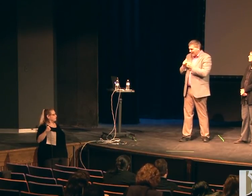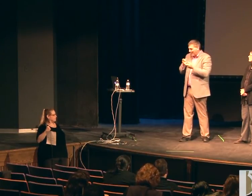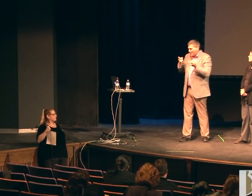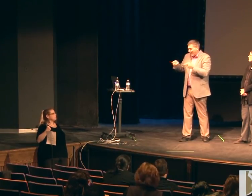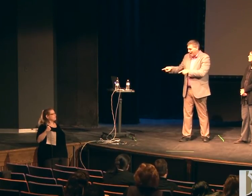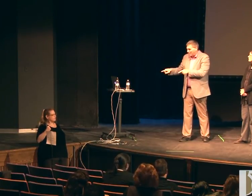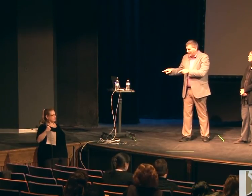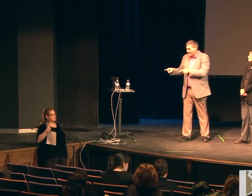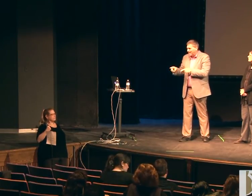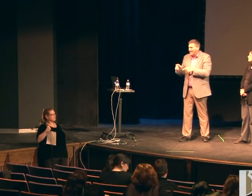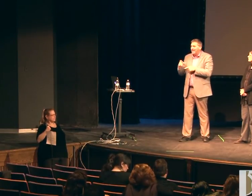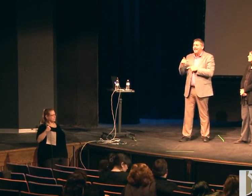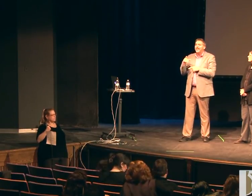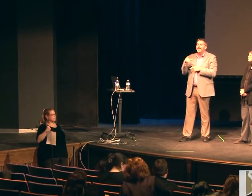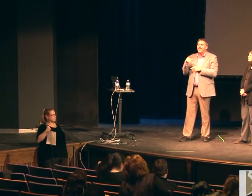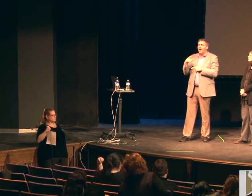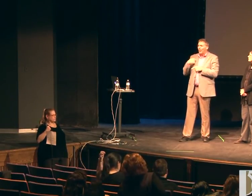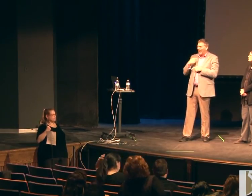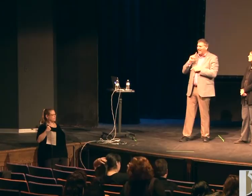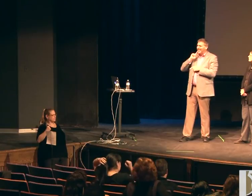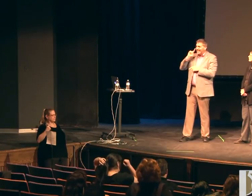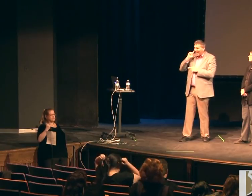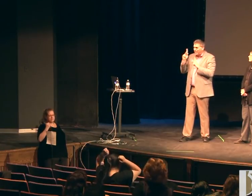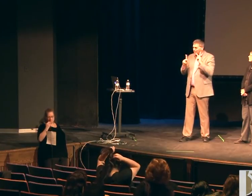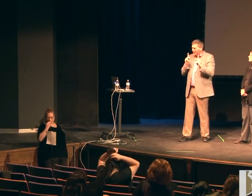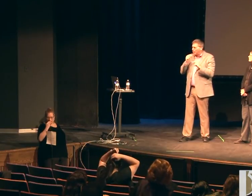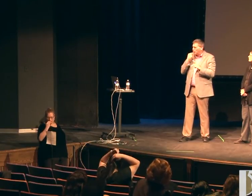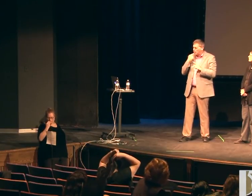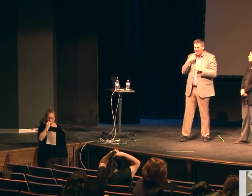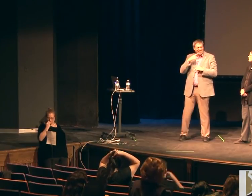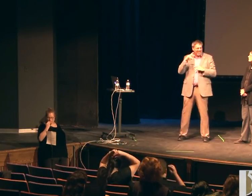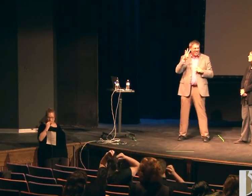before we make any announcements, we don't know exactly what's going to happen. We have